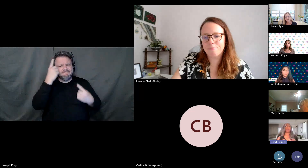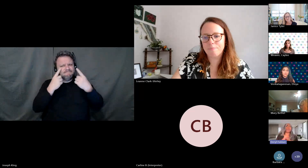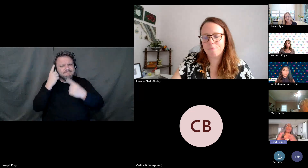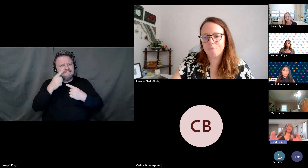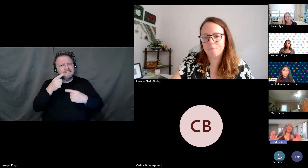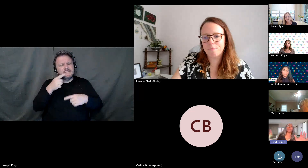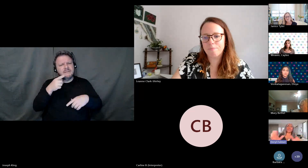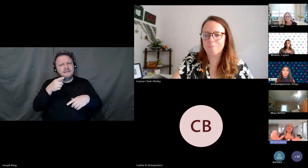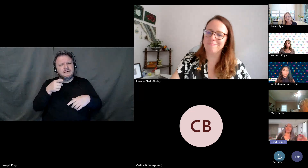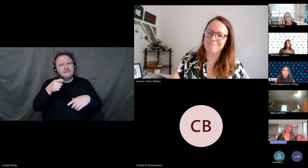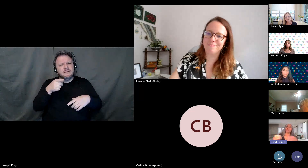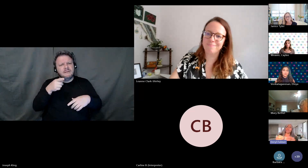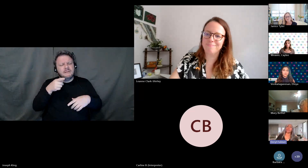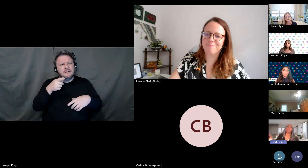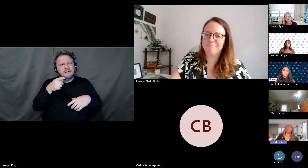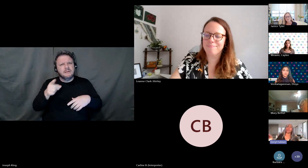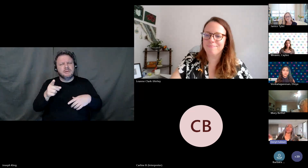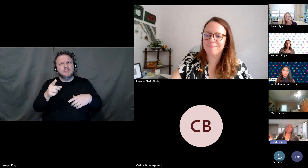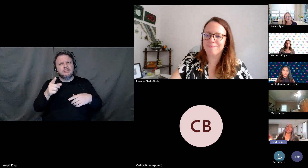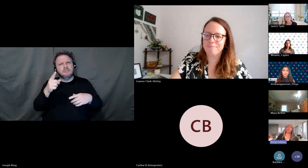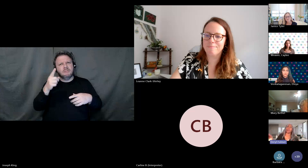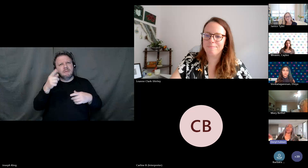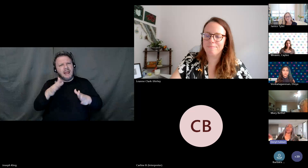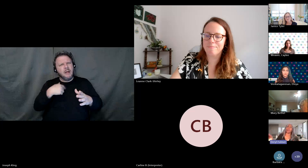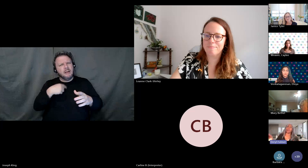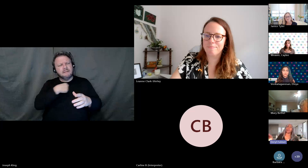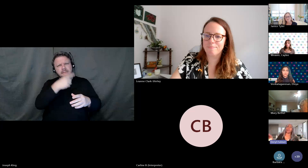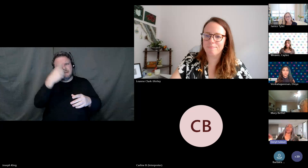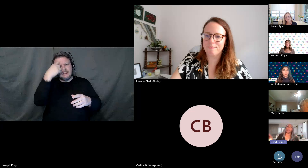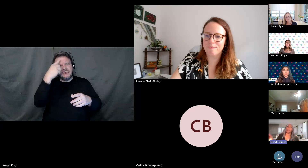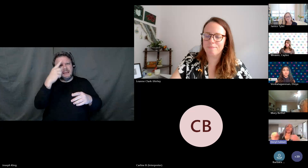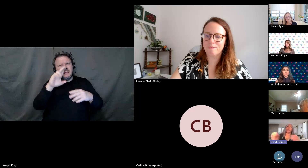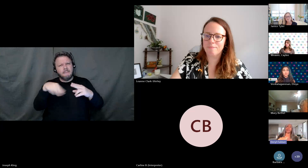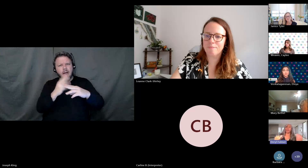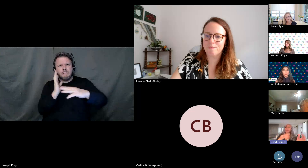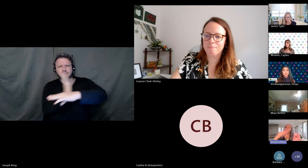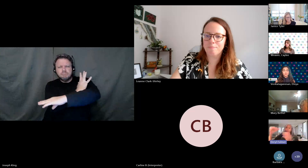putting us on the spectrum kind of you know where you can make changes along the way?